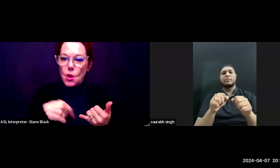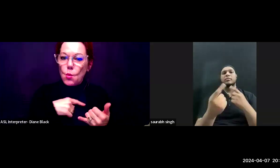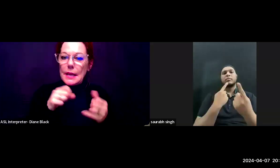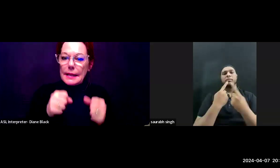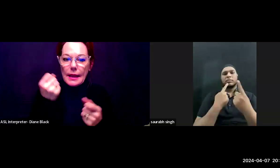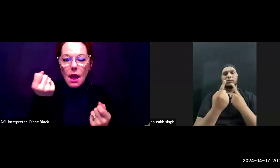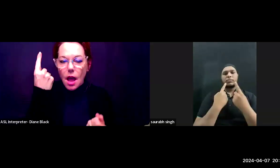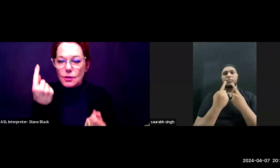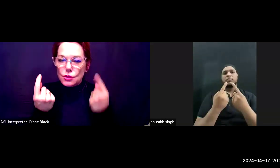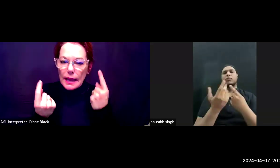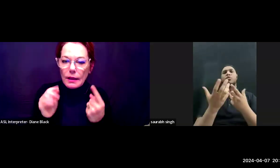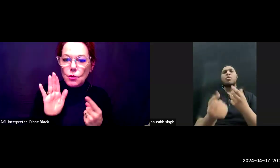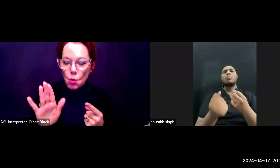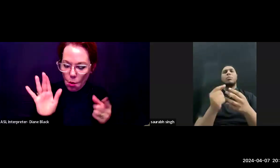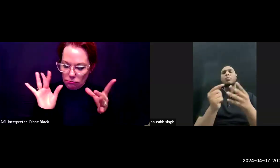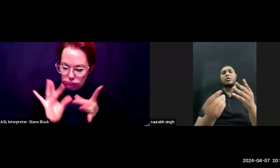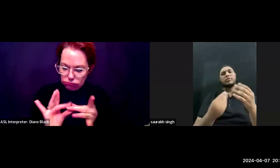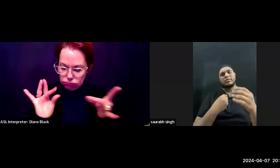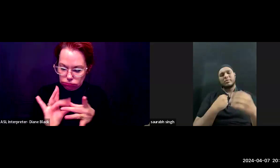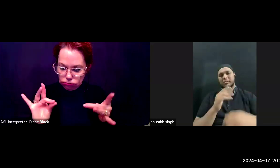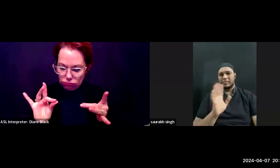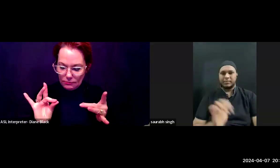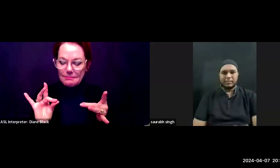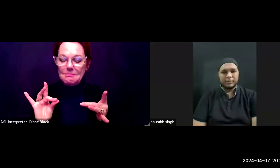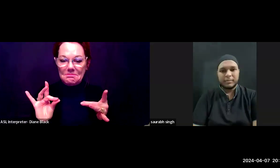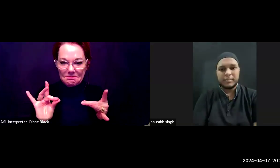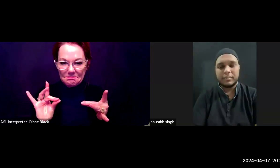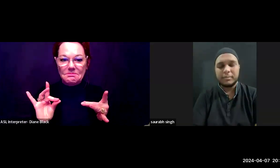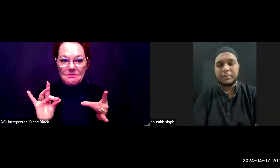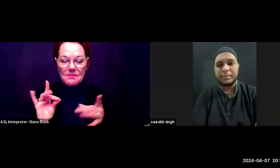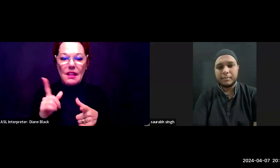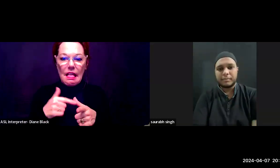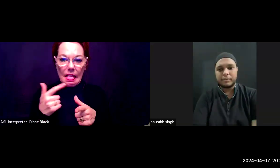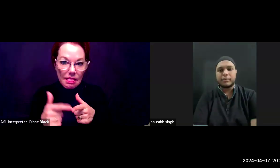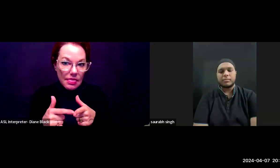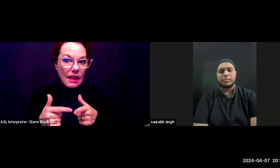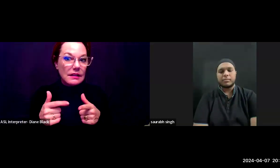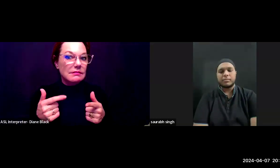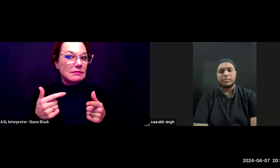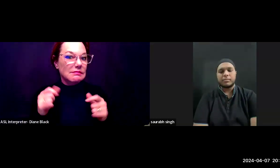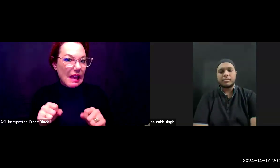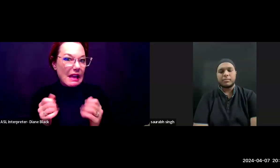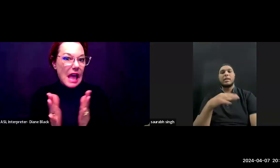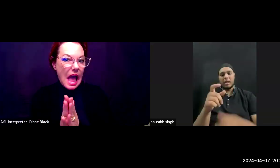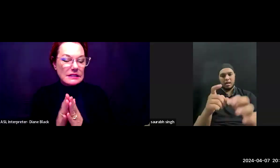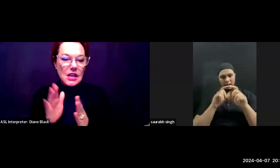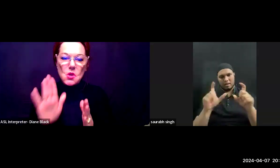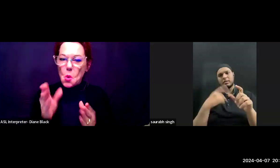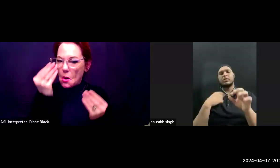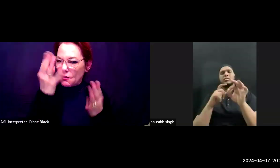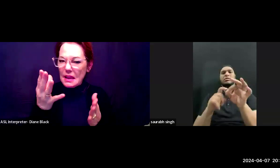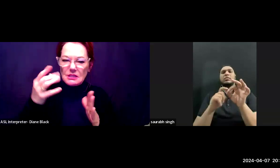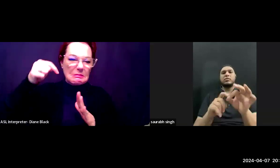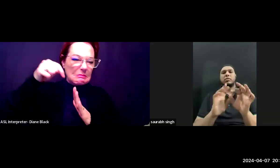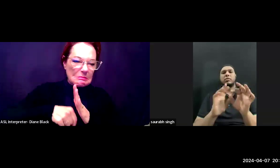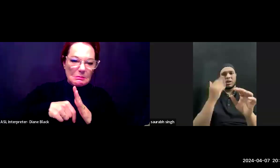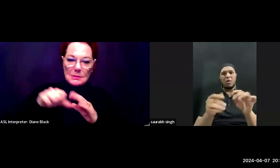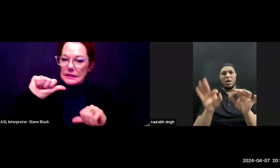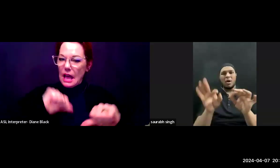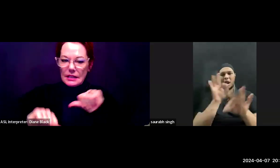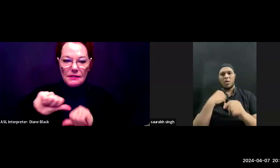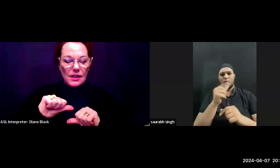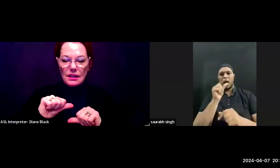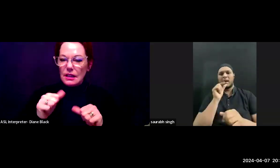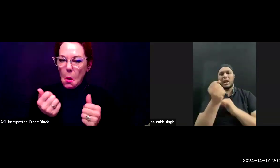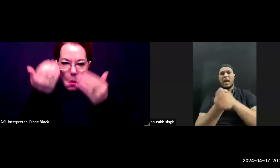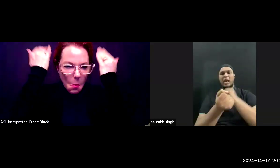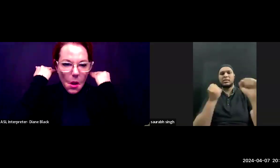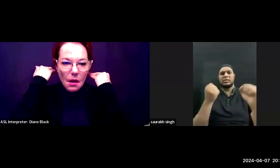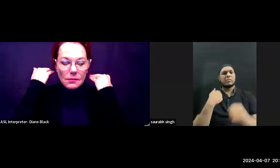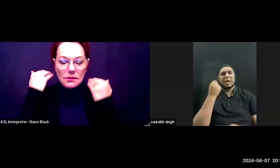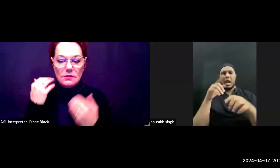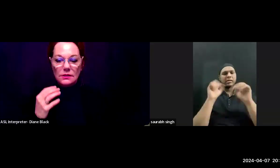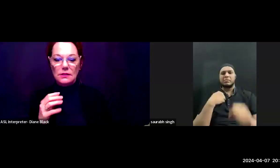tell us okay and then ask proper questions. this is too much too scientific. [Dr Kumar speaking] okay um I have not